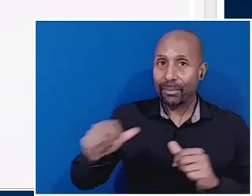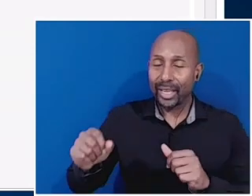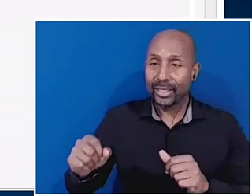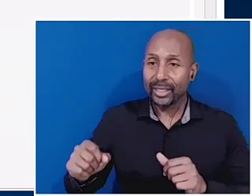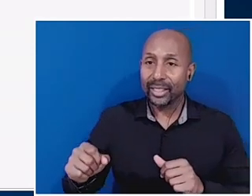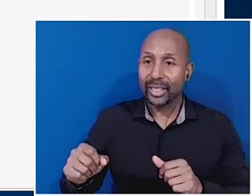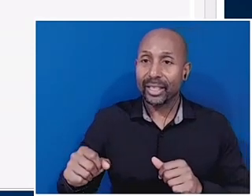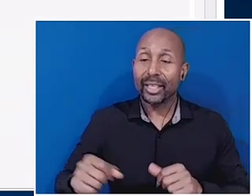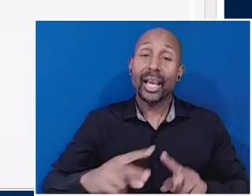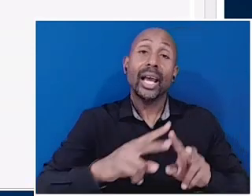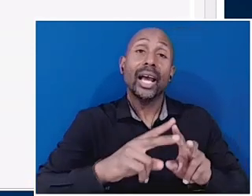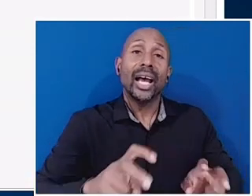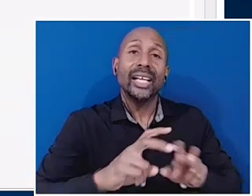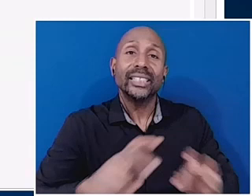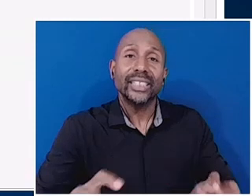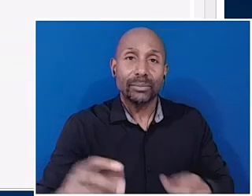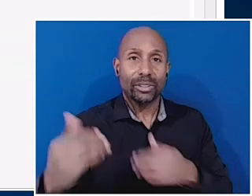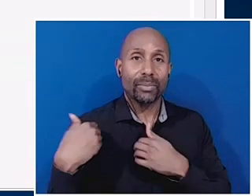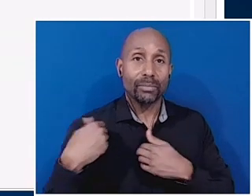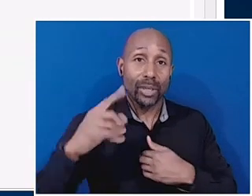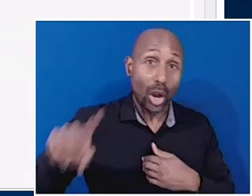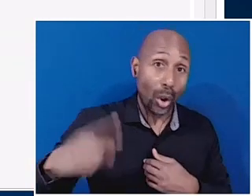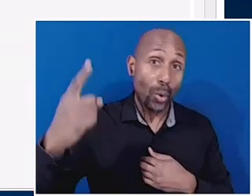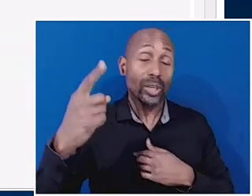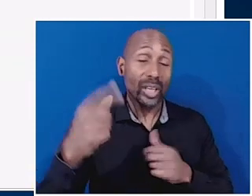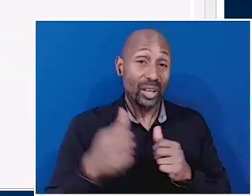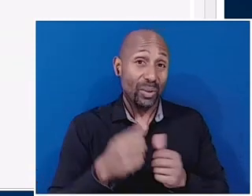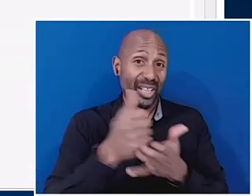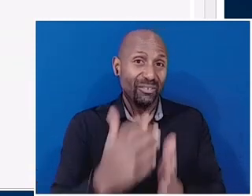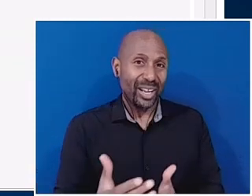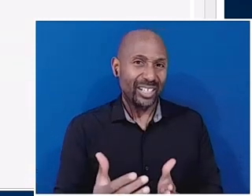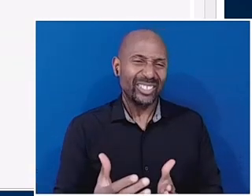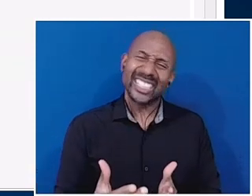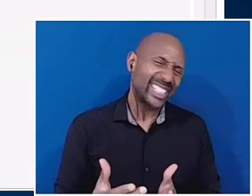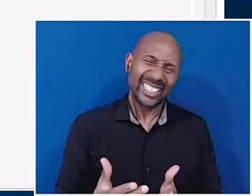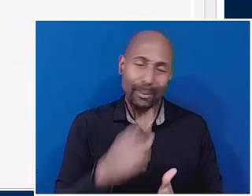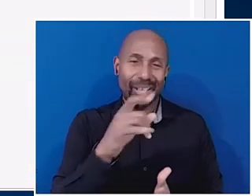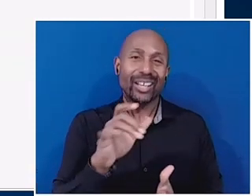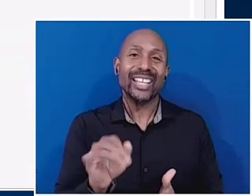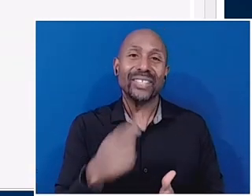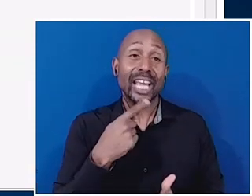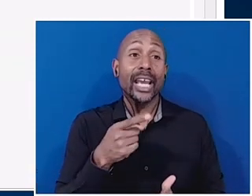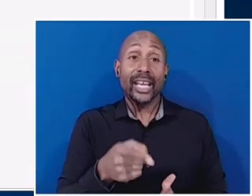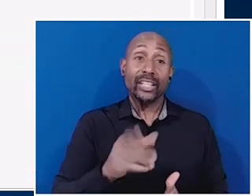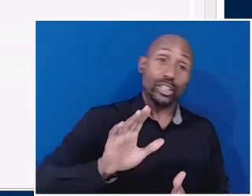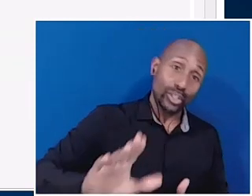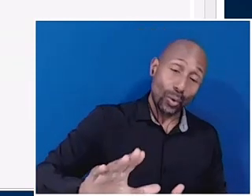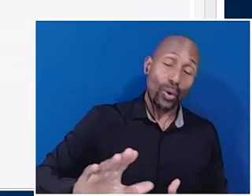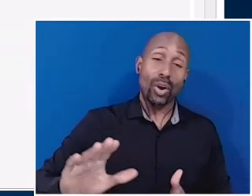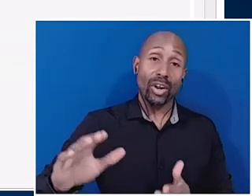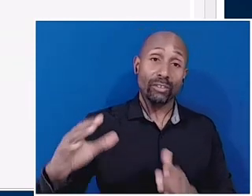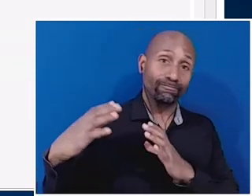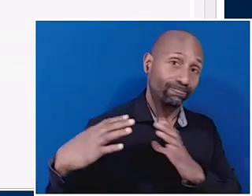because that has issues of authority that we may not always be able to exercise.